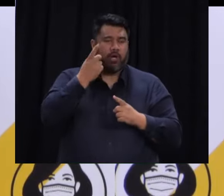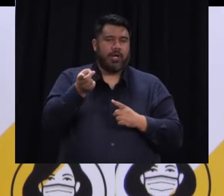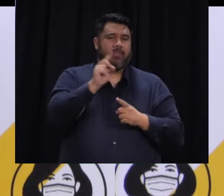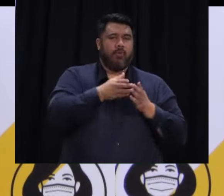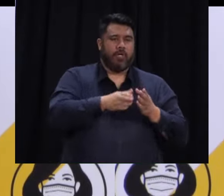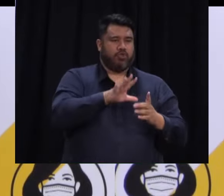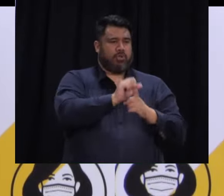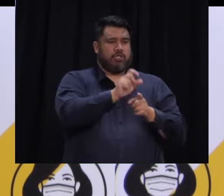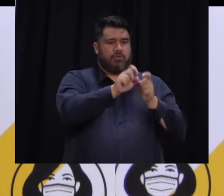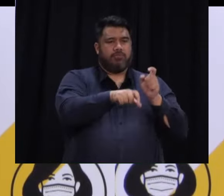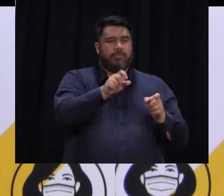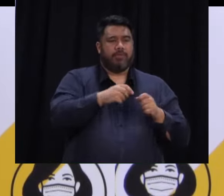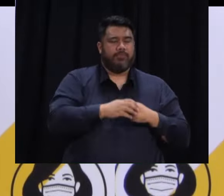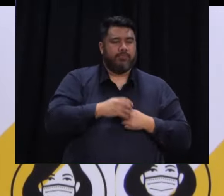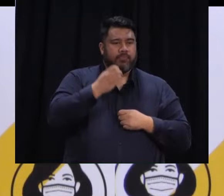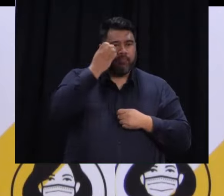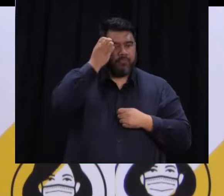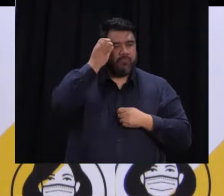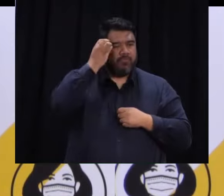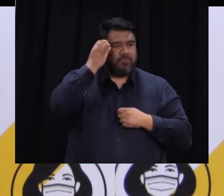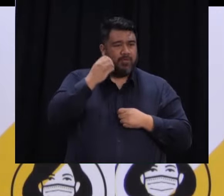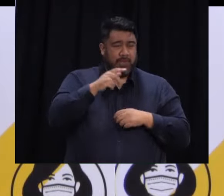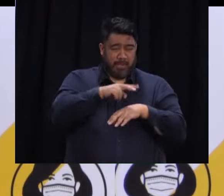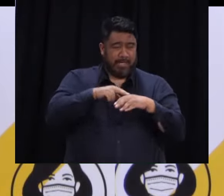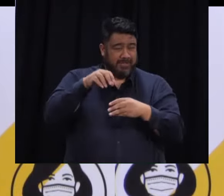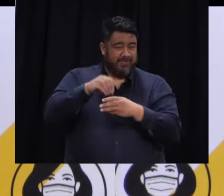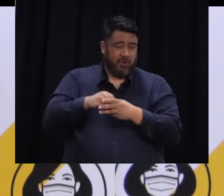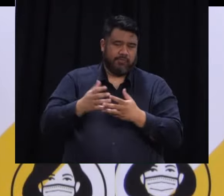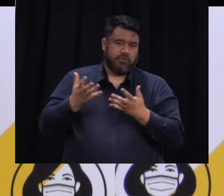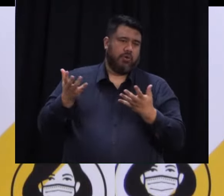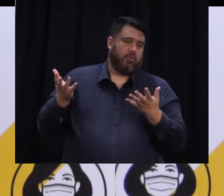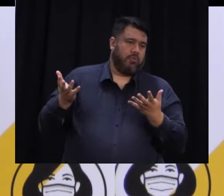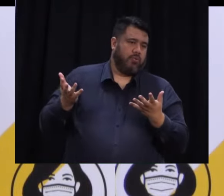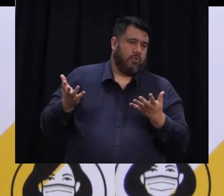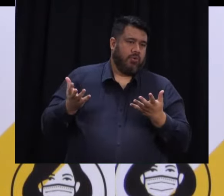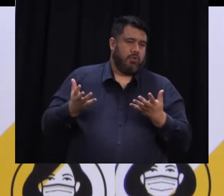between them and Auckland Regional Public Health they feel if they are not going to